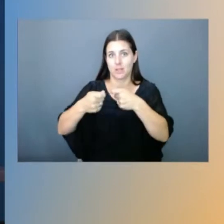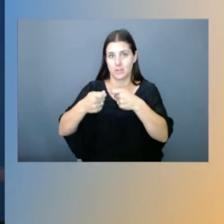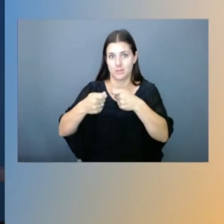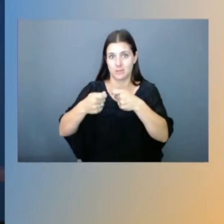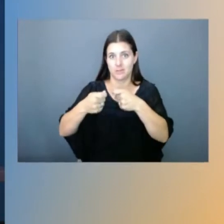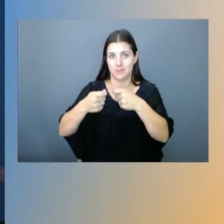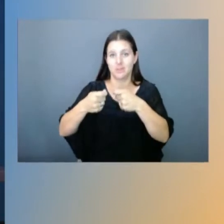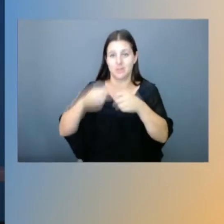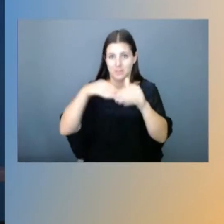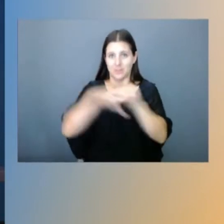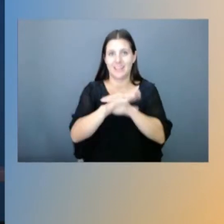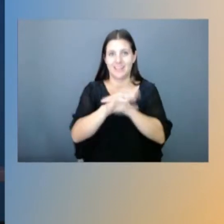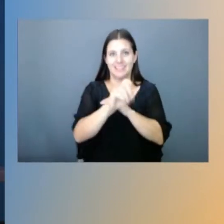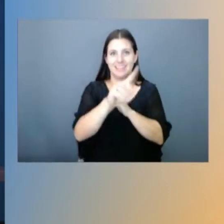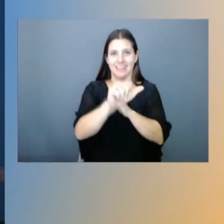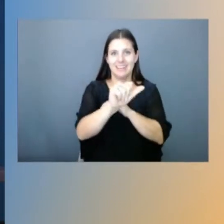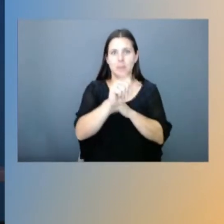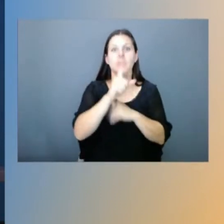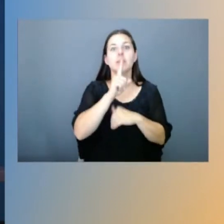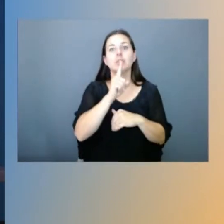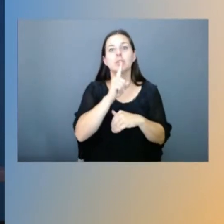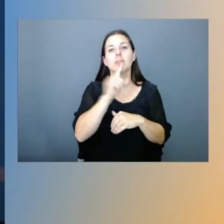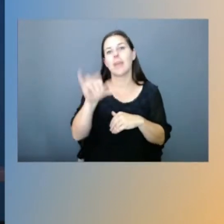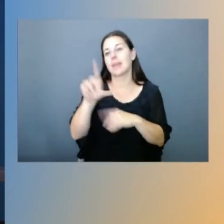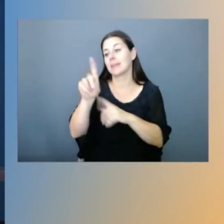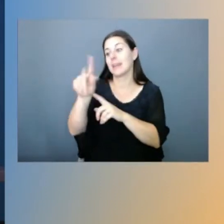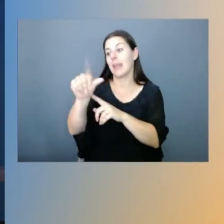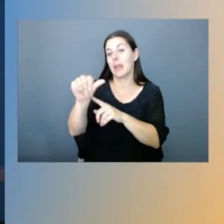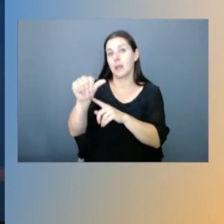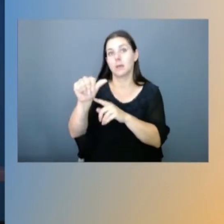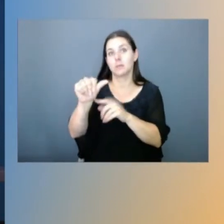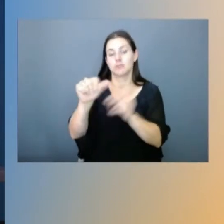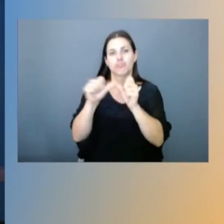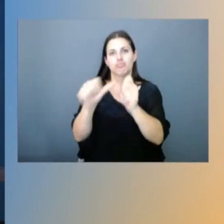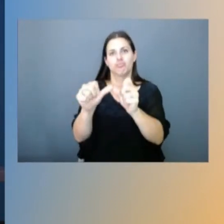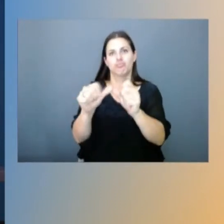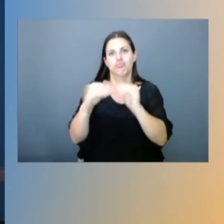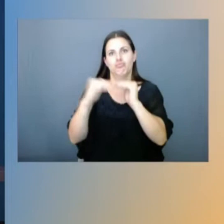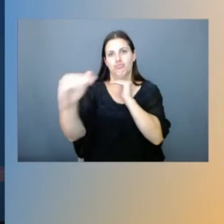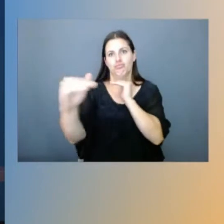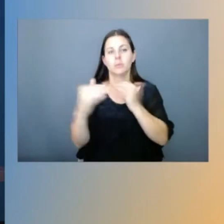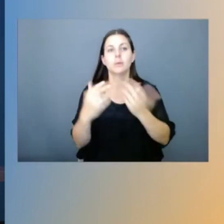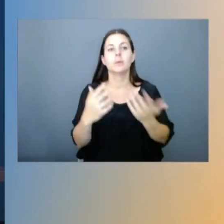to ensure that the data is consistent. Again, in this particular case, it is really important that the SSD characteristics